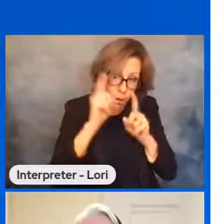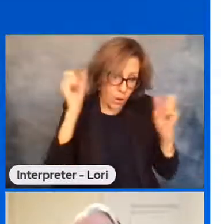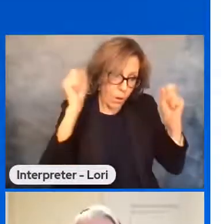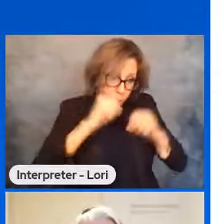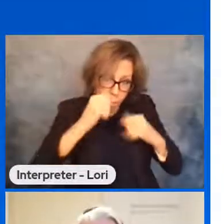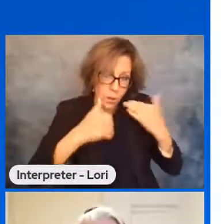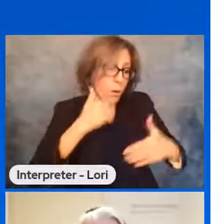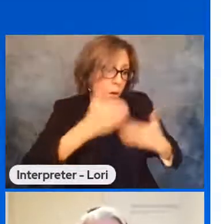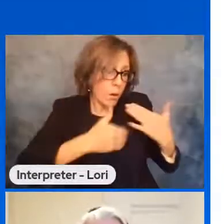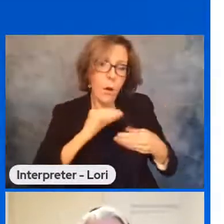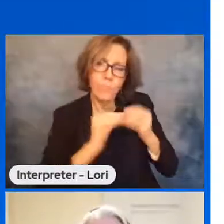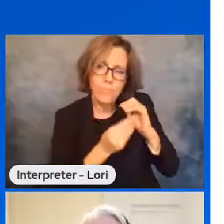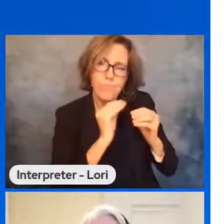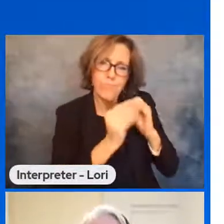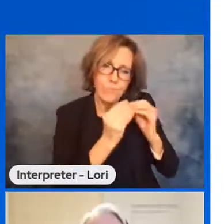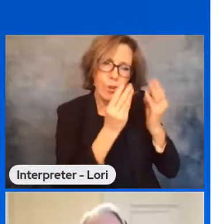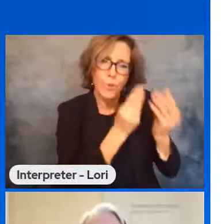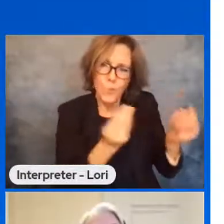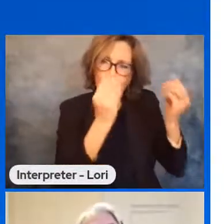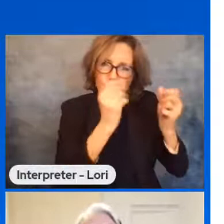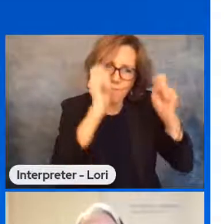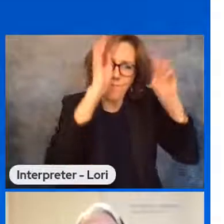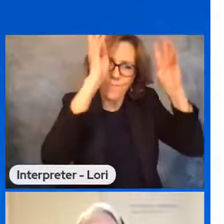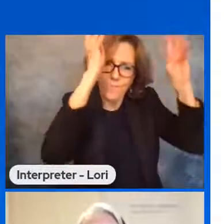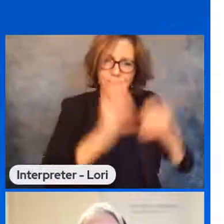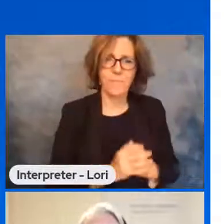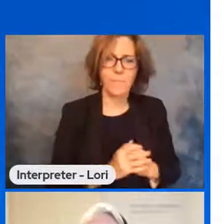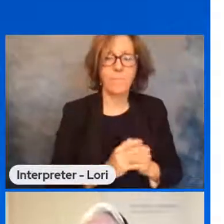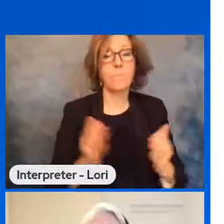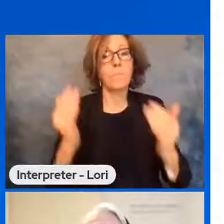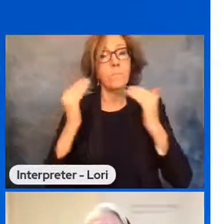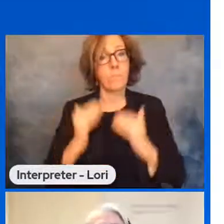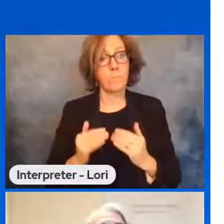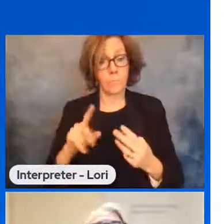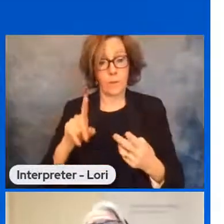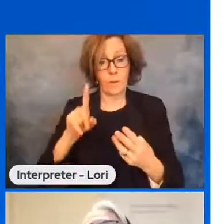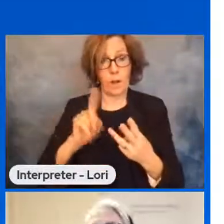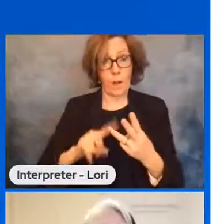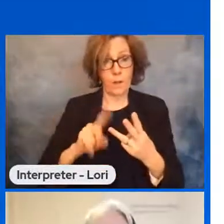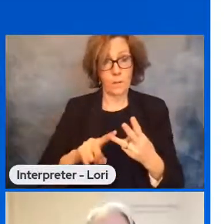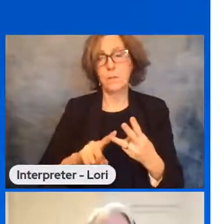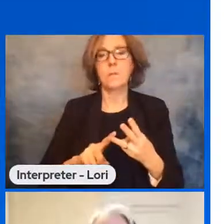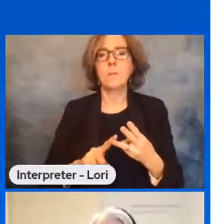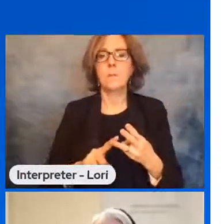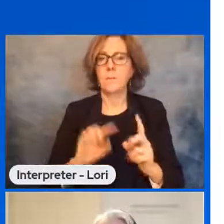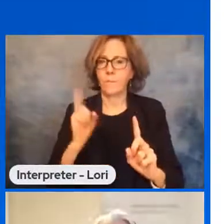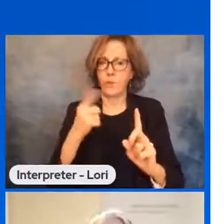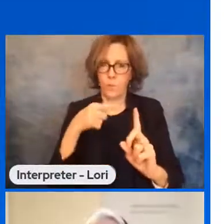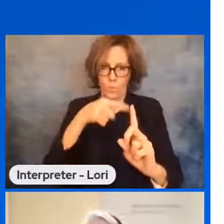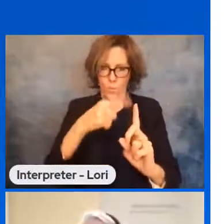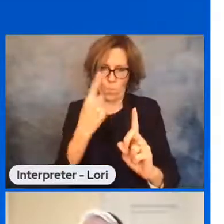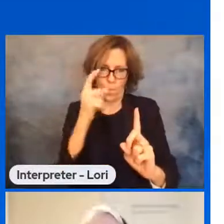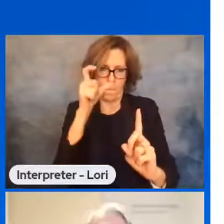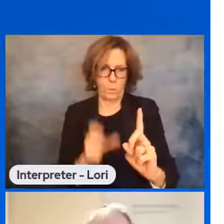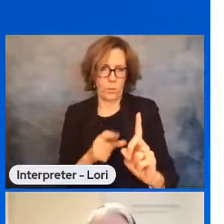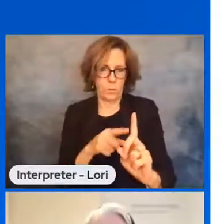And finally, start with one. It could be overwhelming if you think, I have to solve everything for everybody.